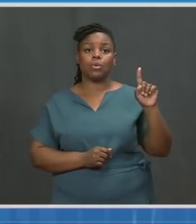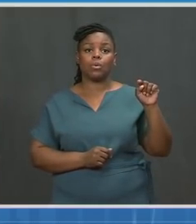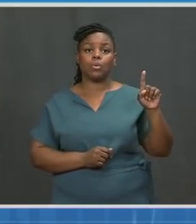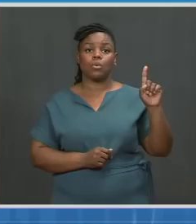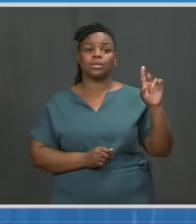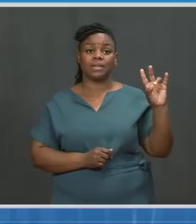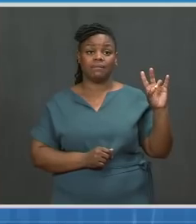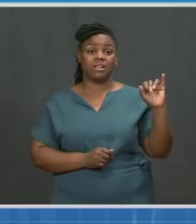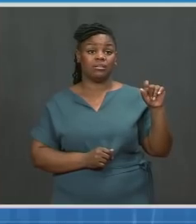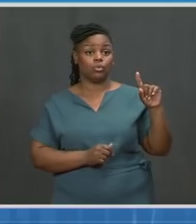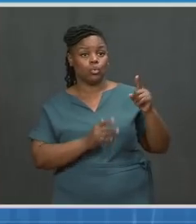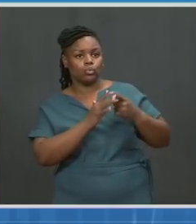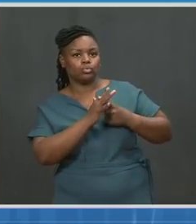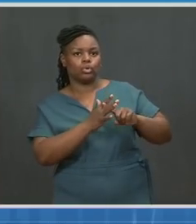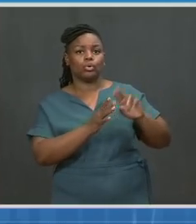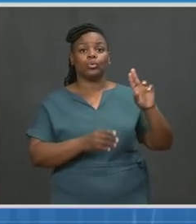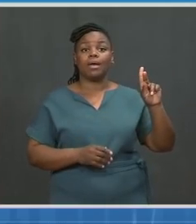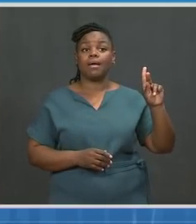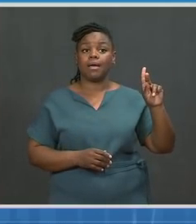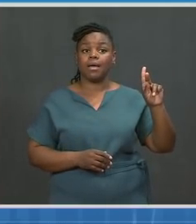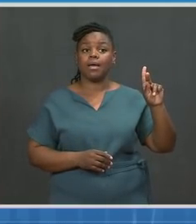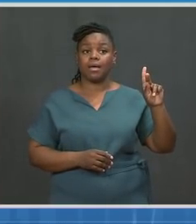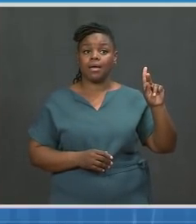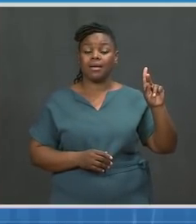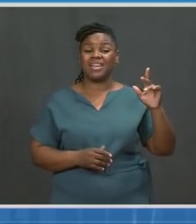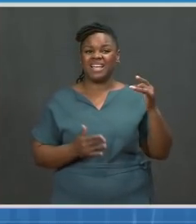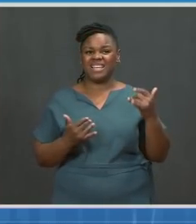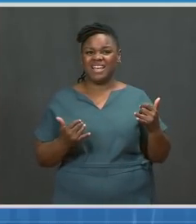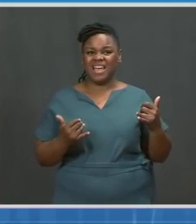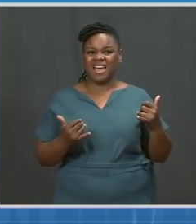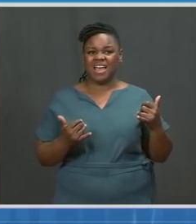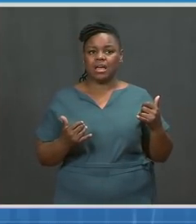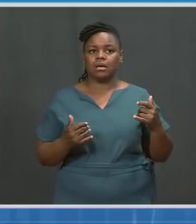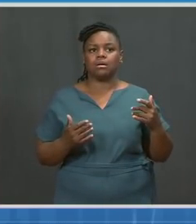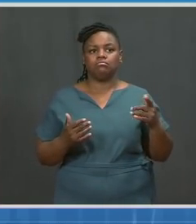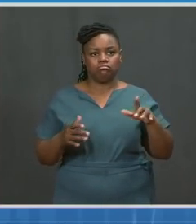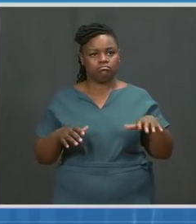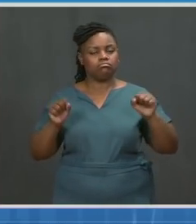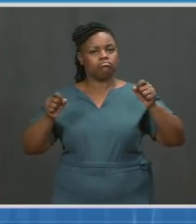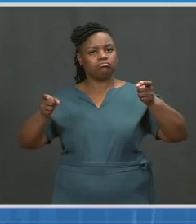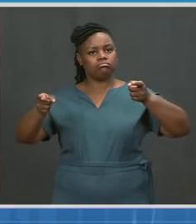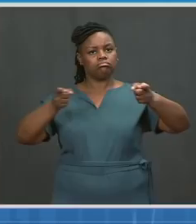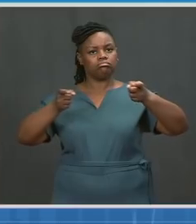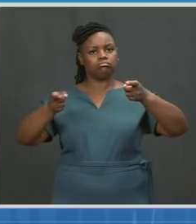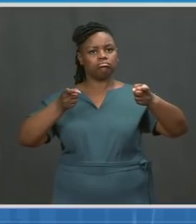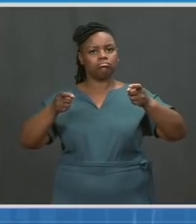which now has assumed dominance in the United States. Next slide.